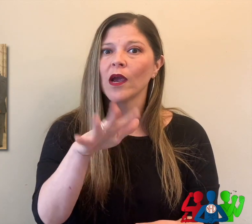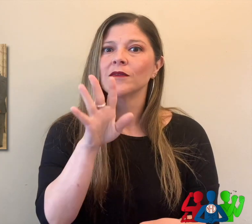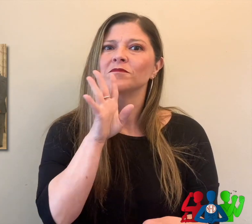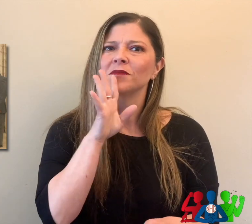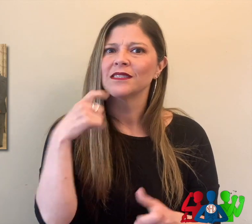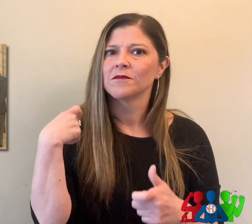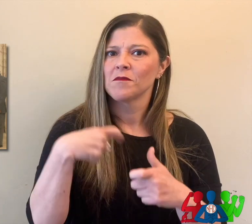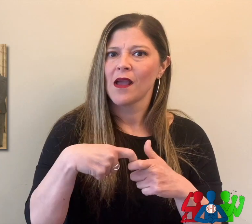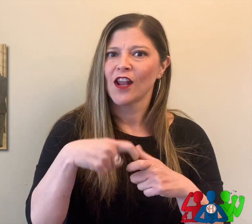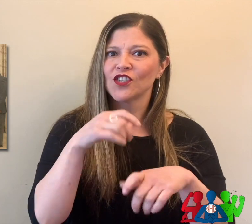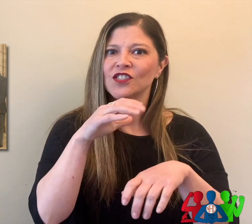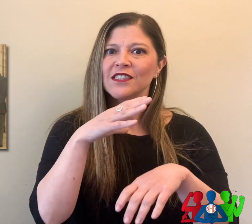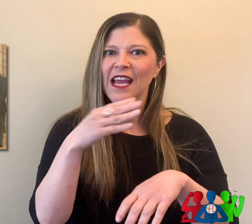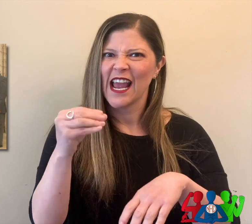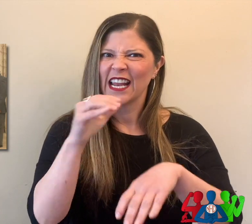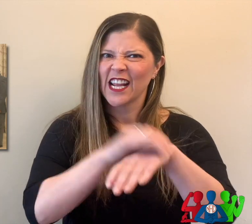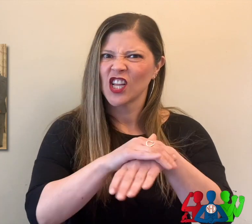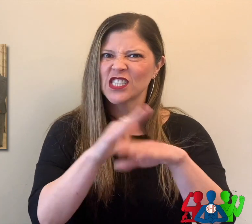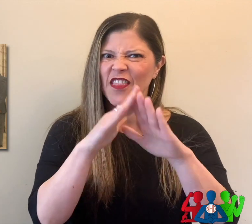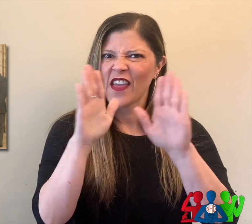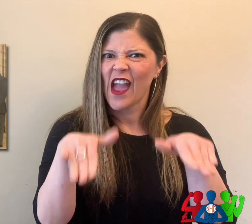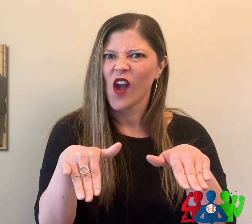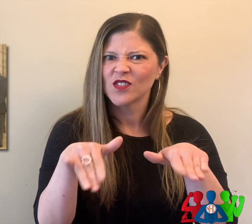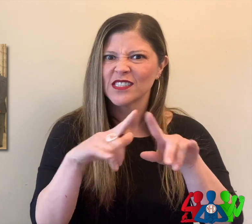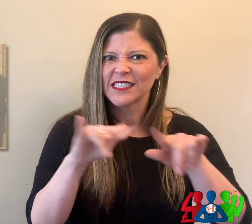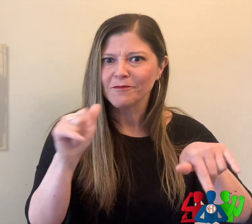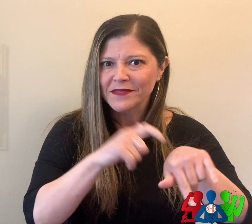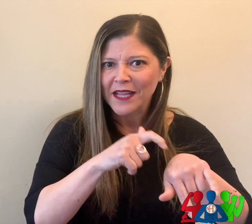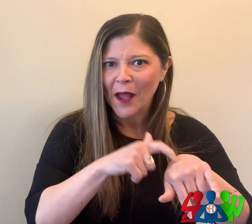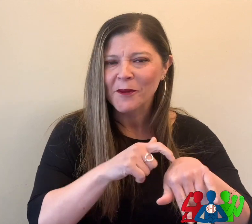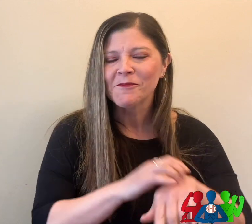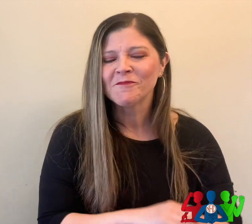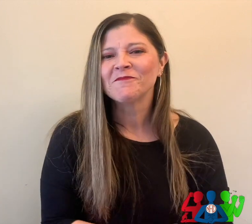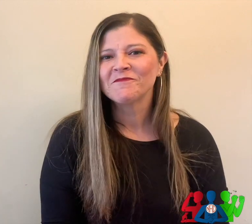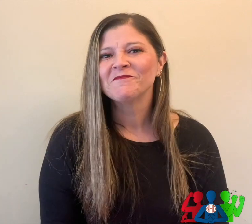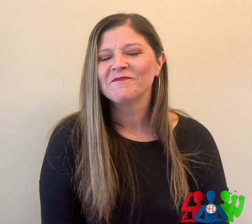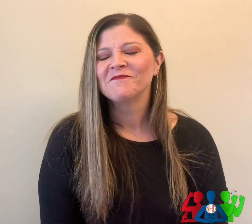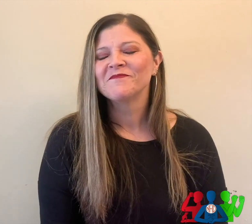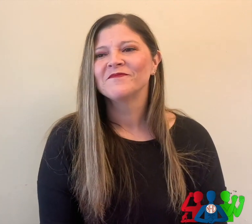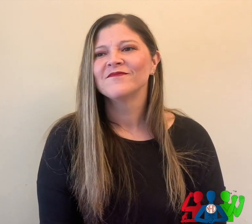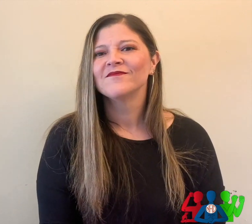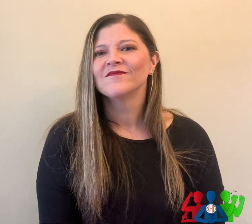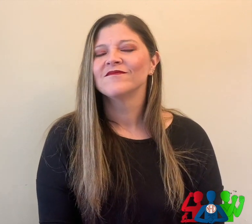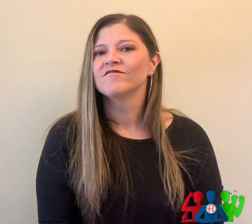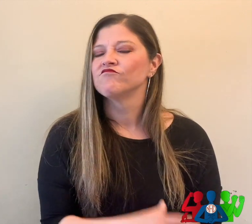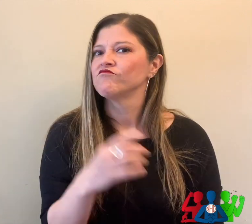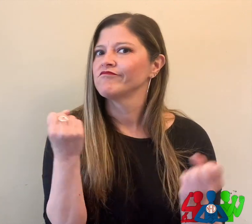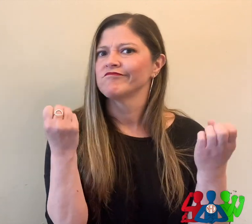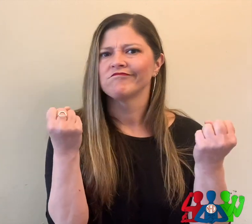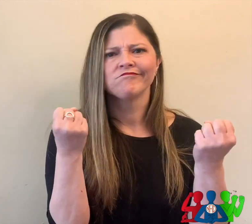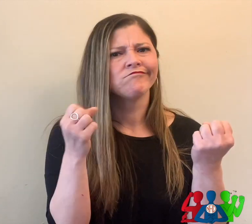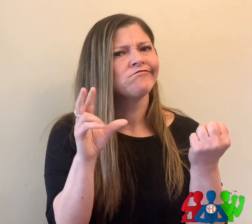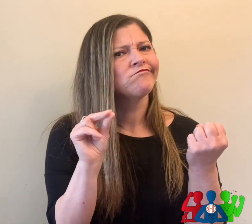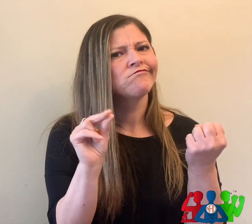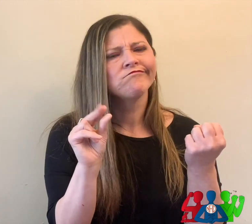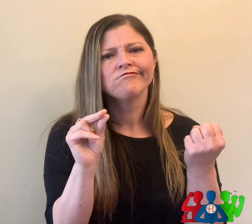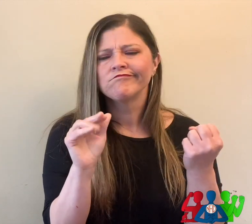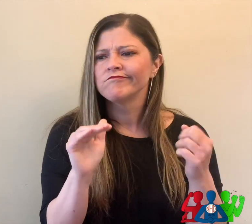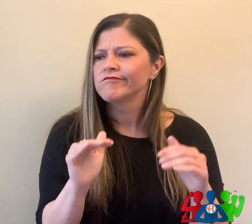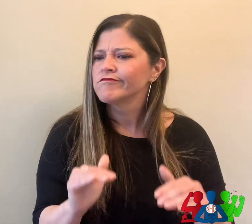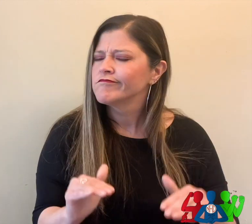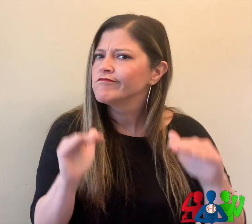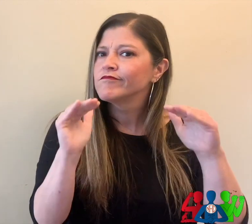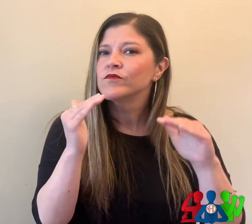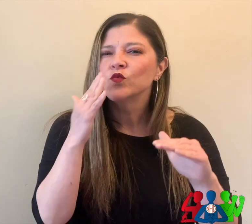spoken language completely, speaking both Spanish and English in the house. My family